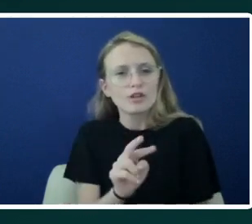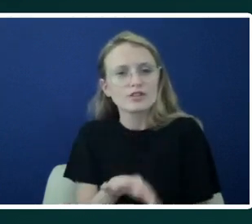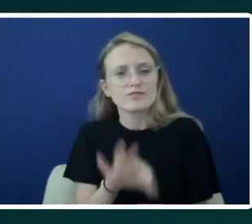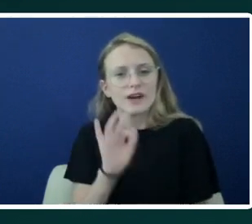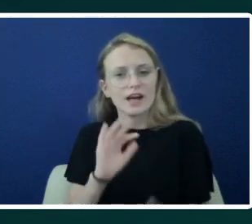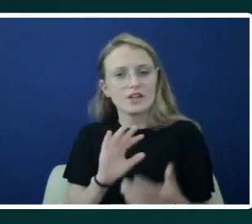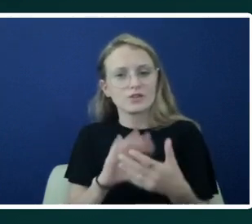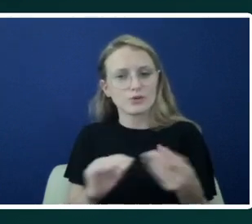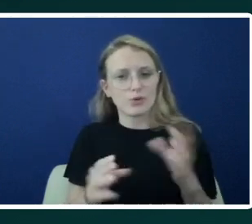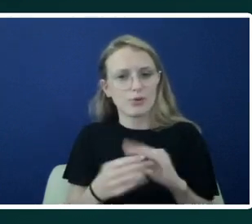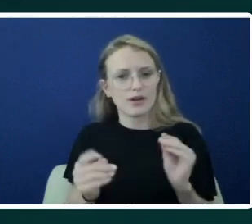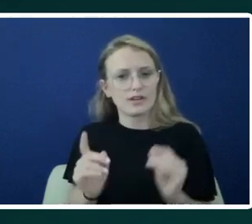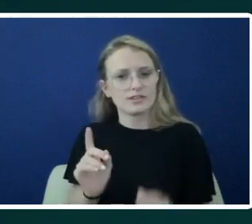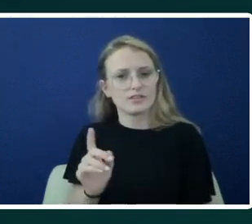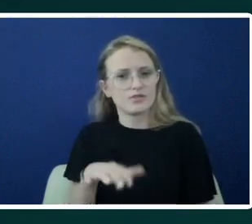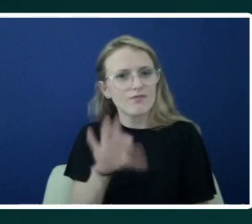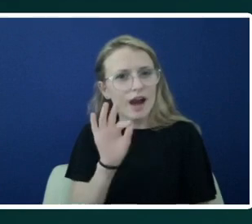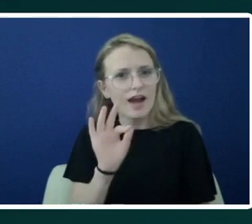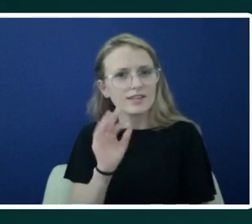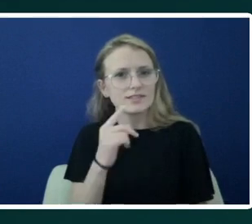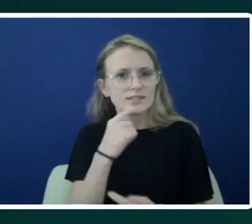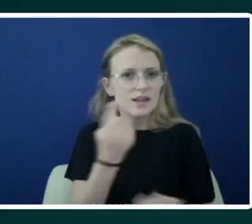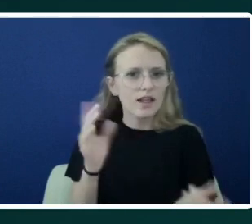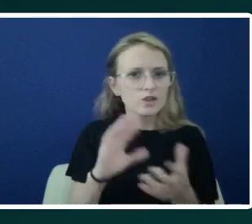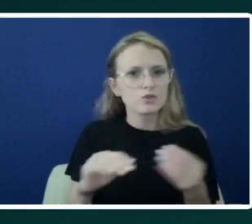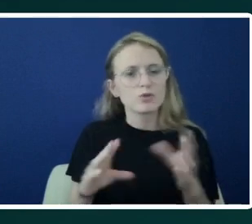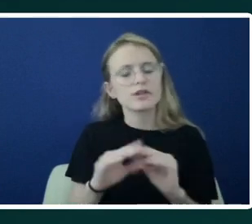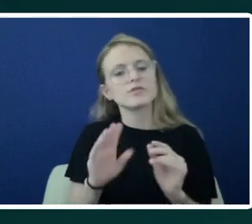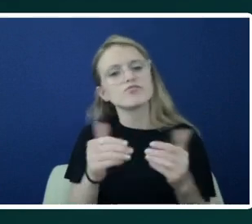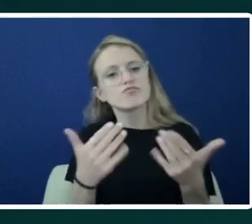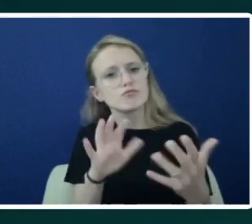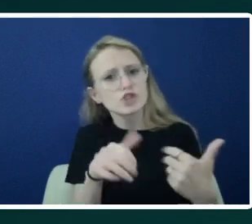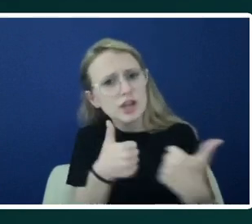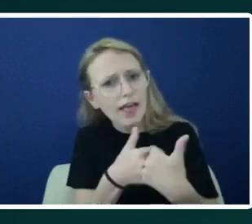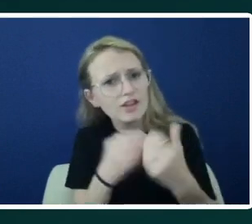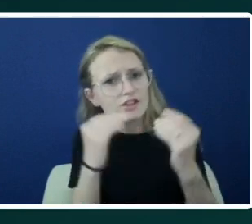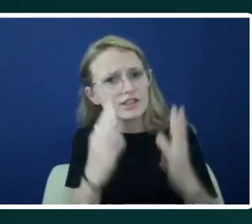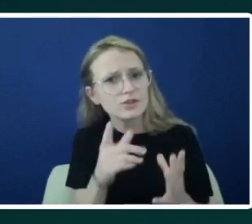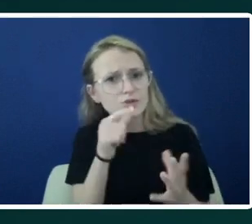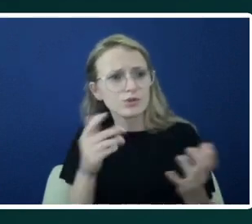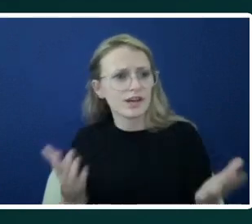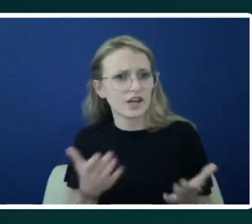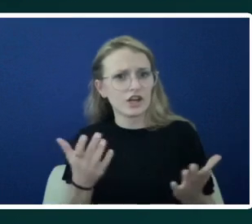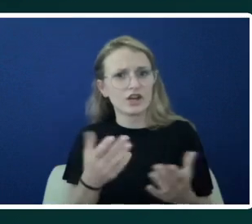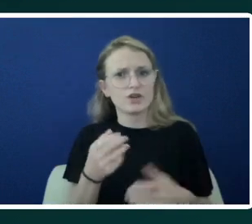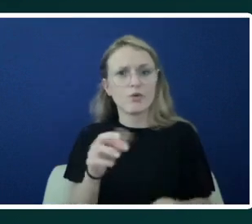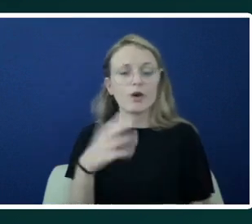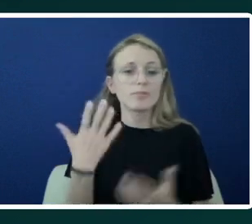And so, you know, challenging teachers in the room or if you're an out-of-school educator or anything